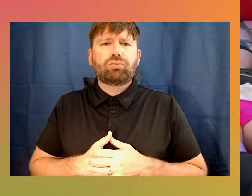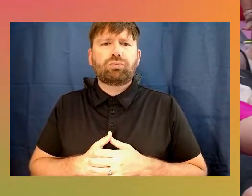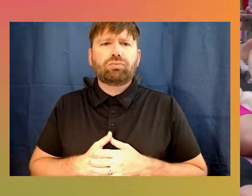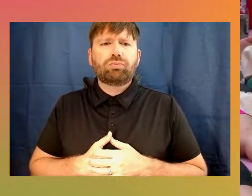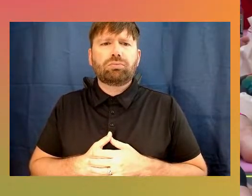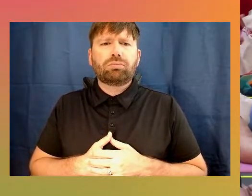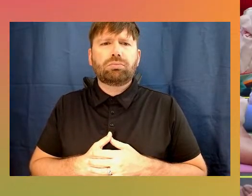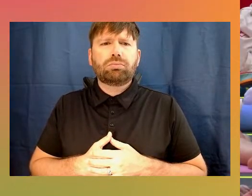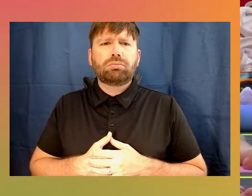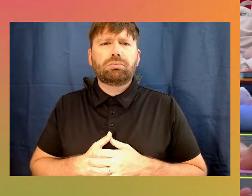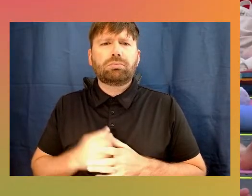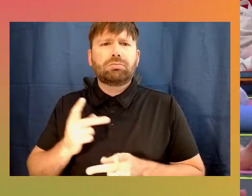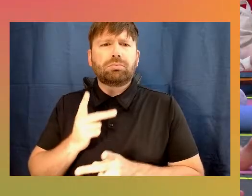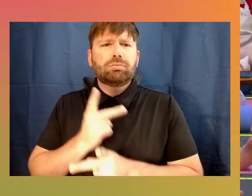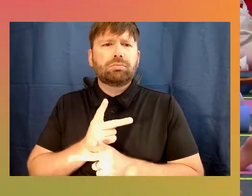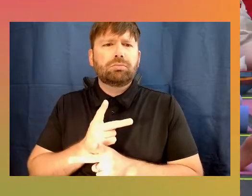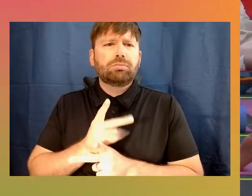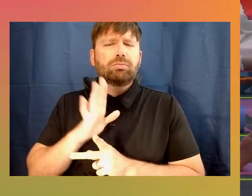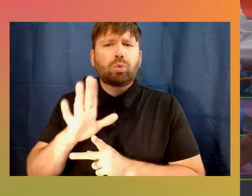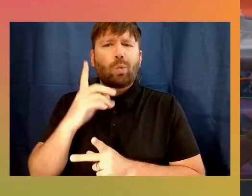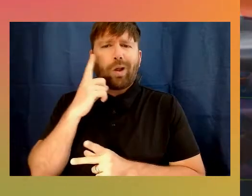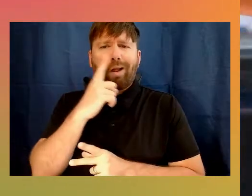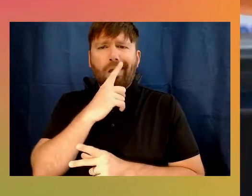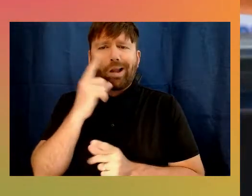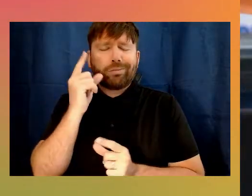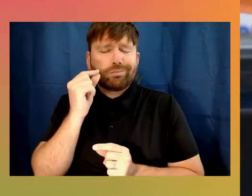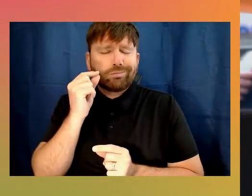KEEPING THE EYES CLOSED.